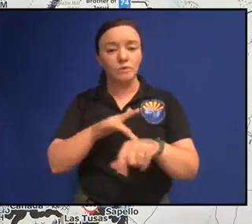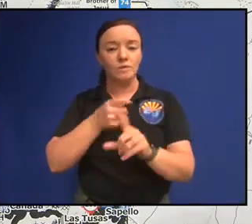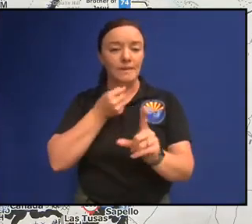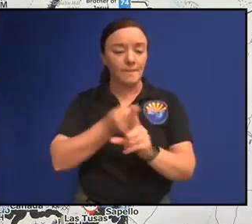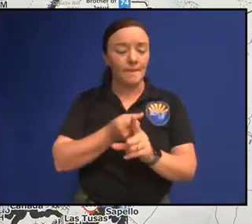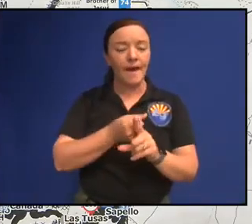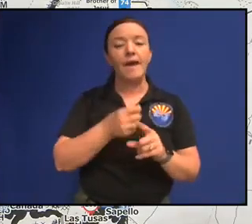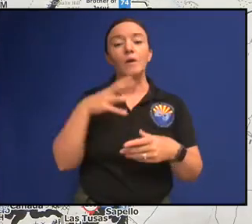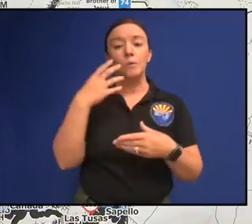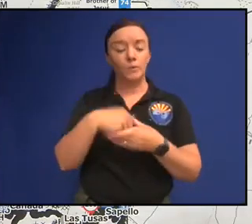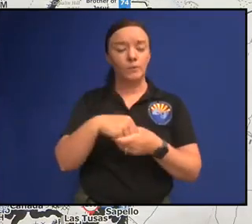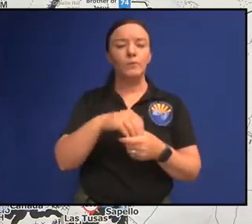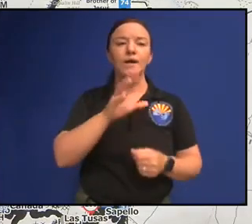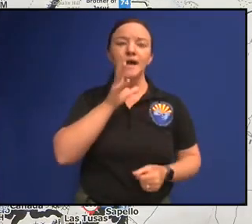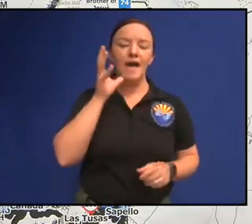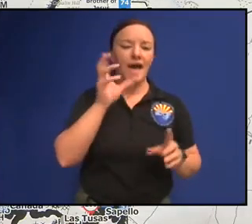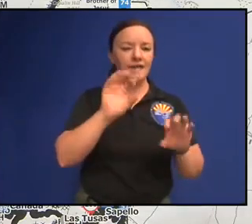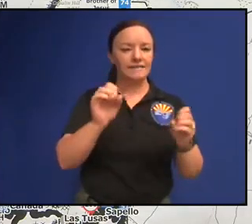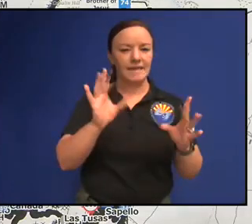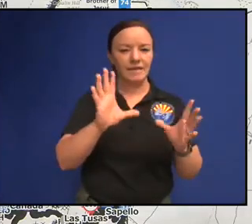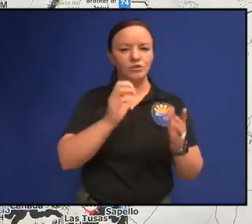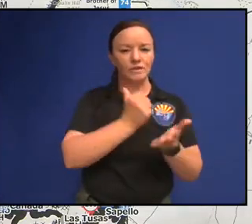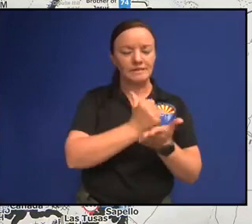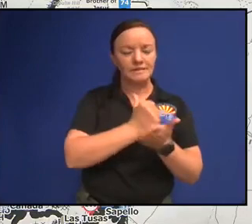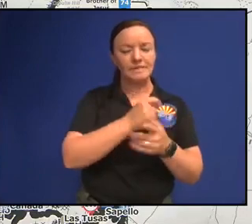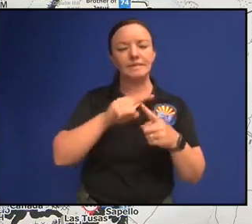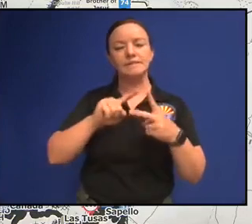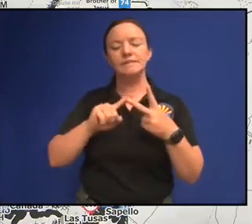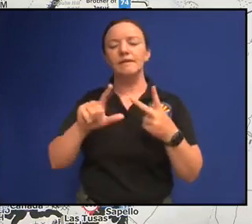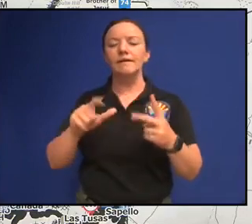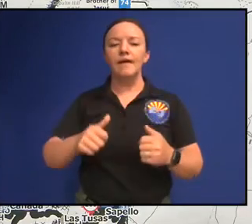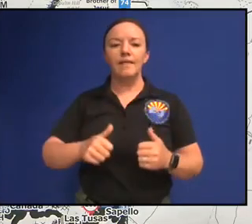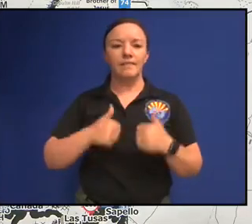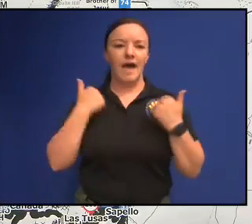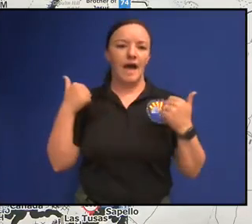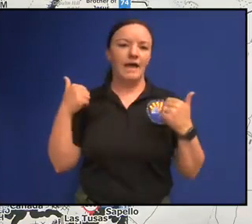RESOURCES IMPACTED BY FIRES INCLUDING AG ASSISTANCE